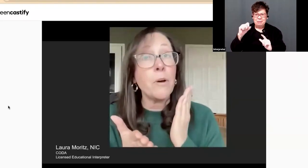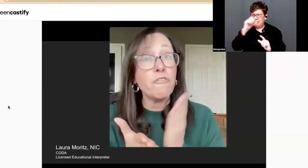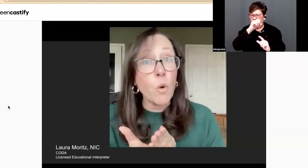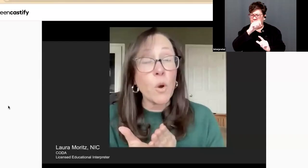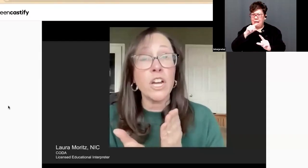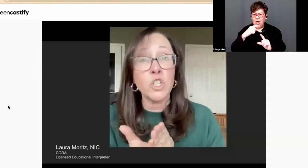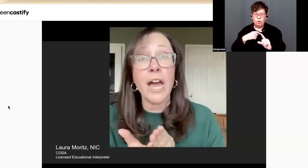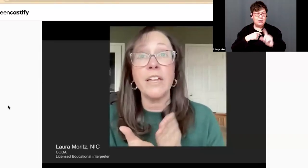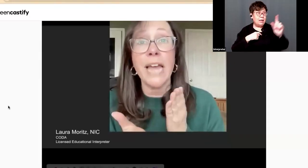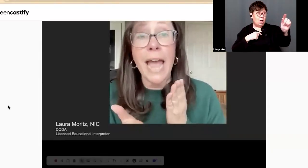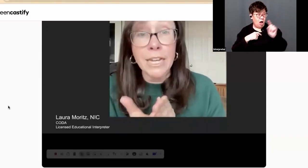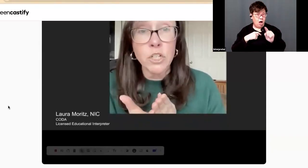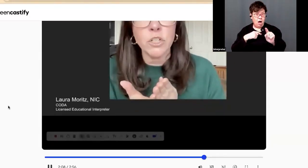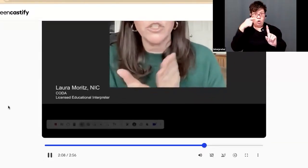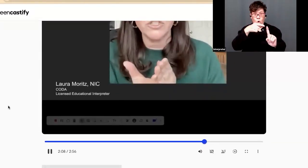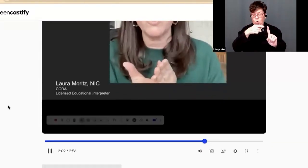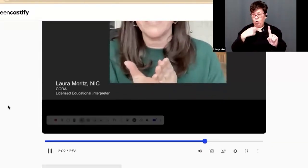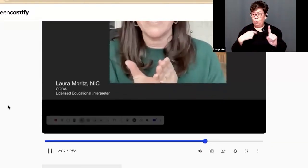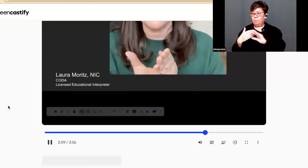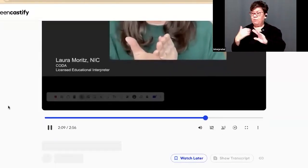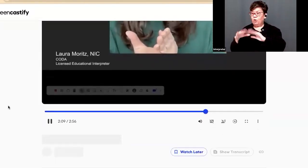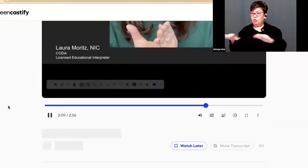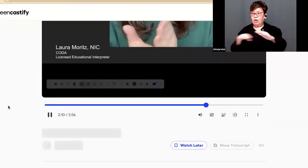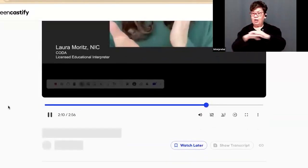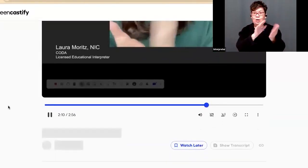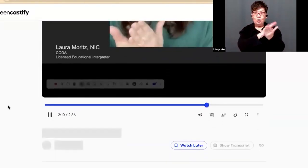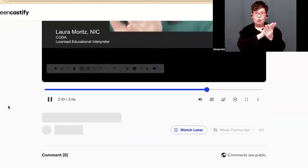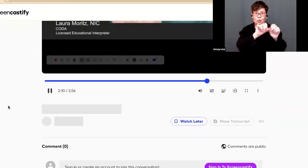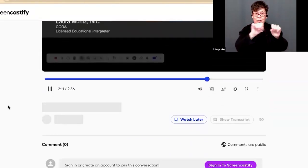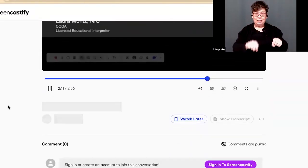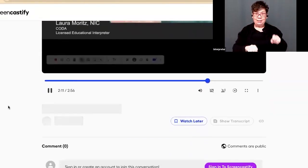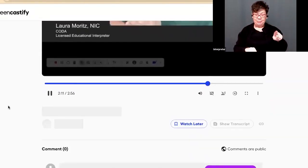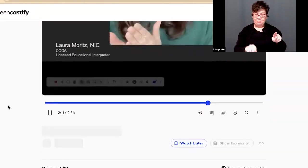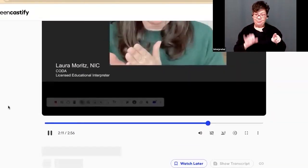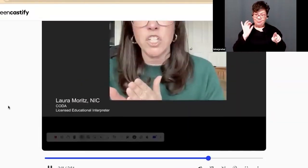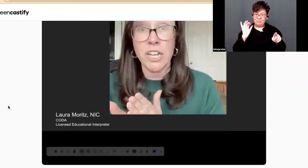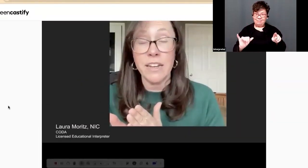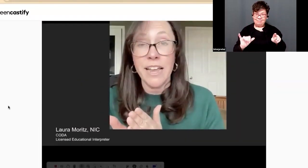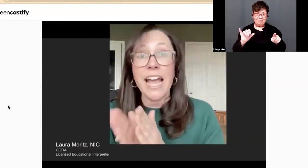before a child enters the school system, right at the age of identification,